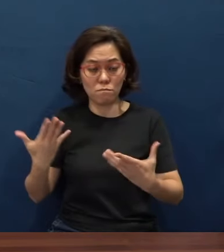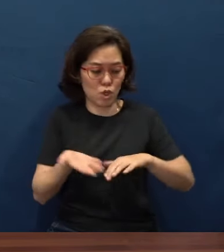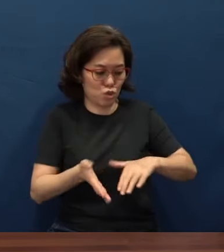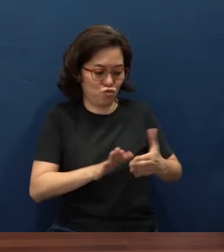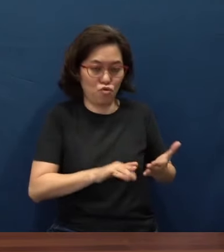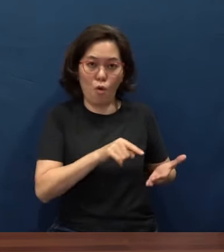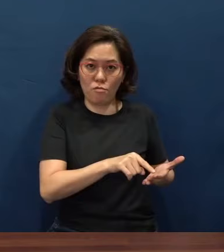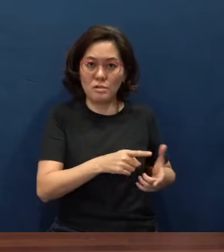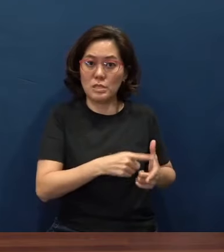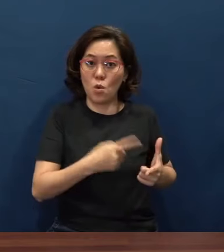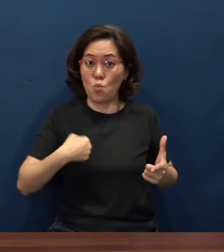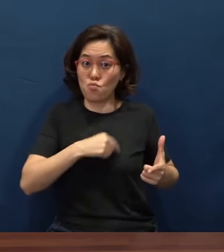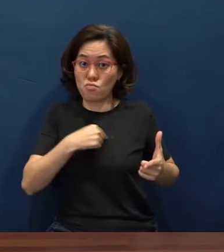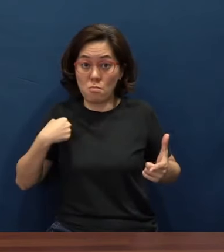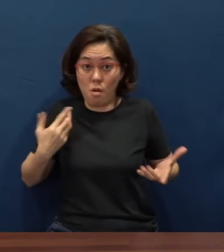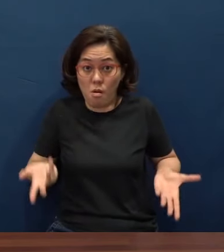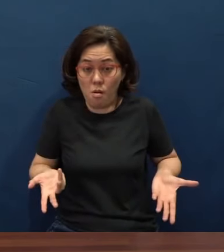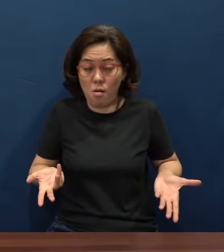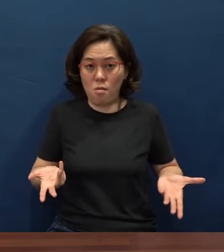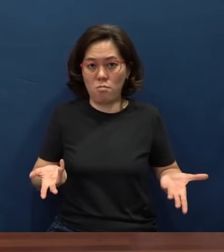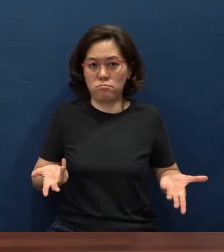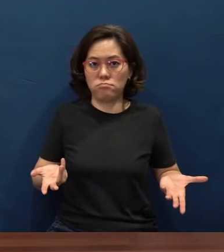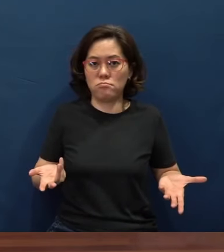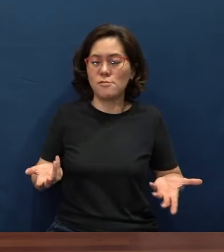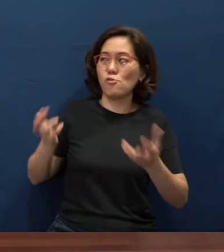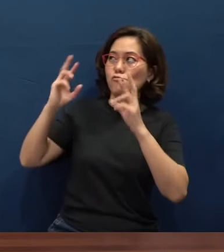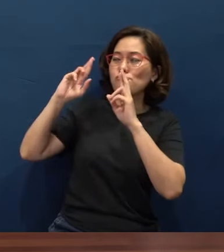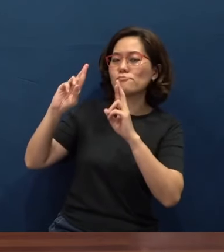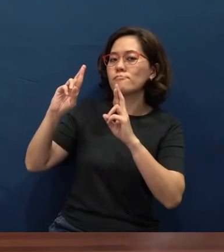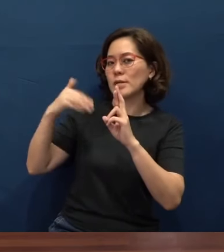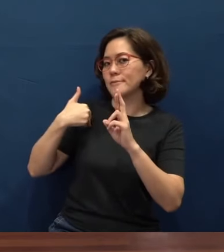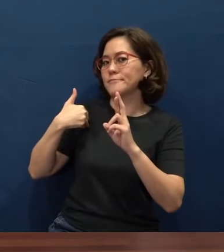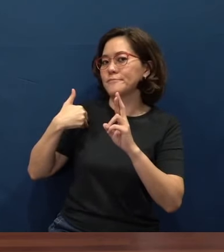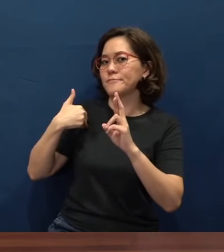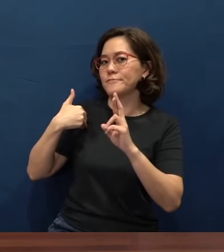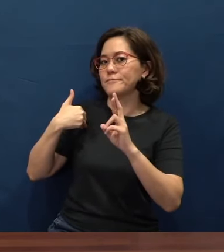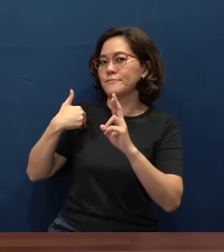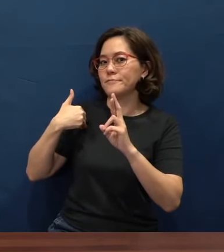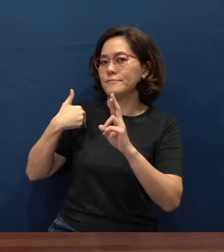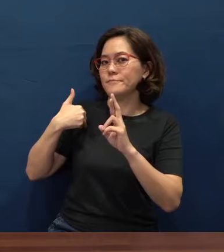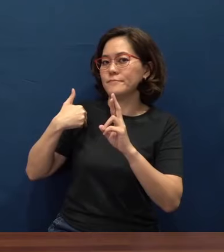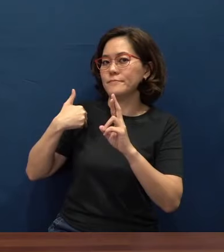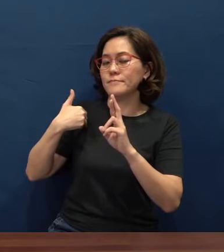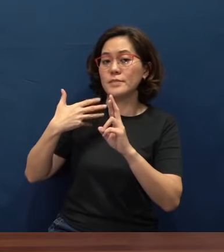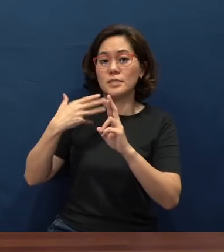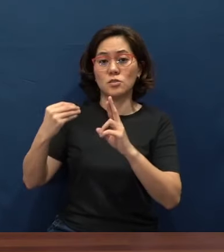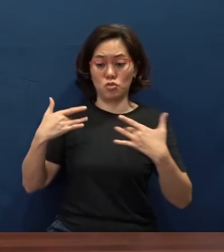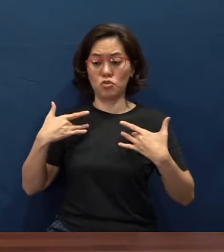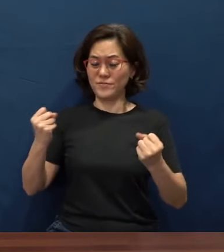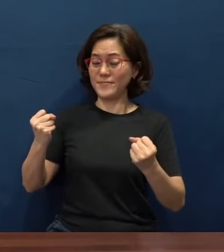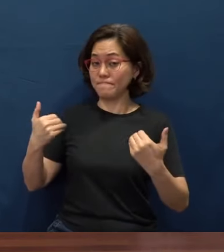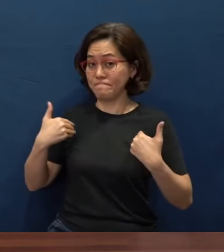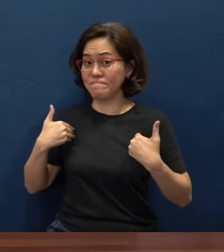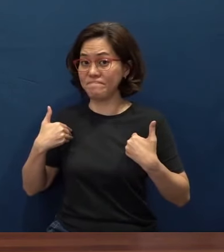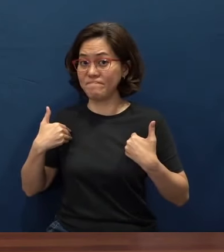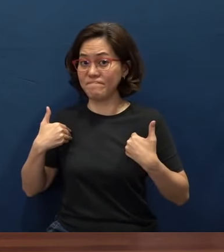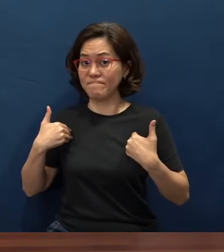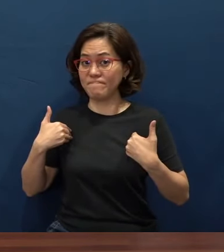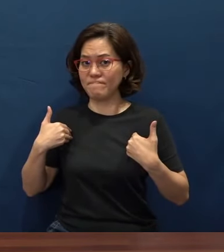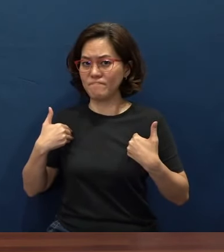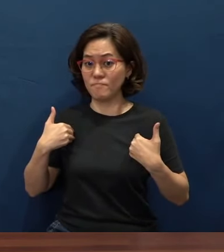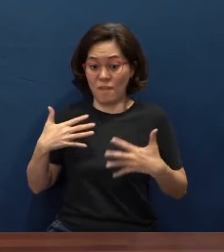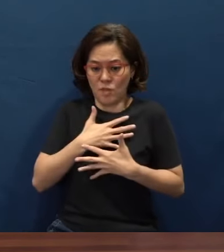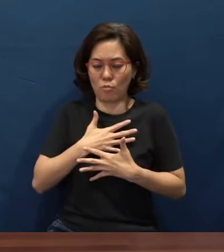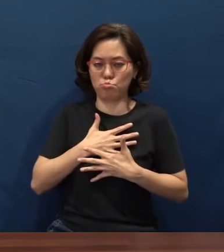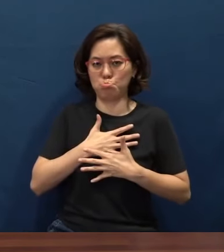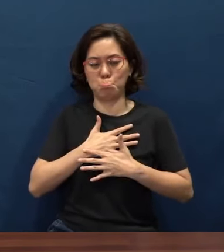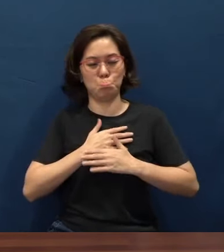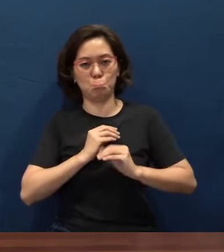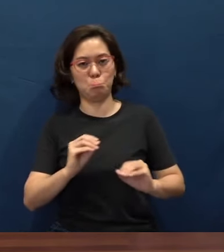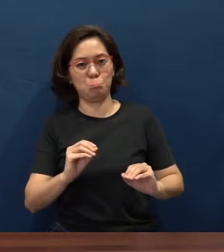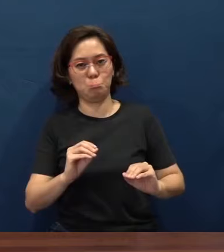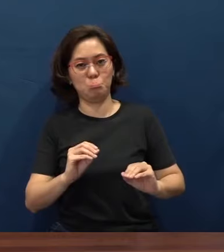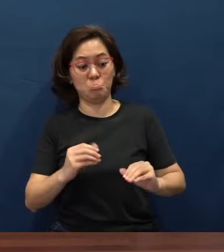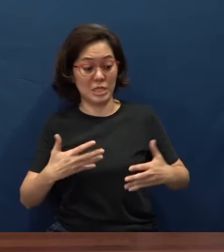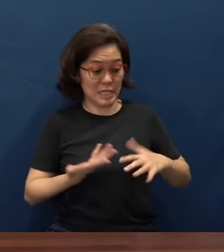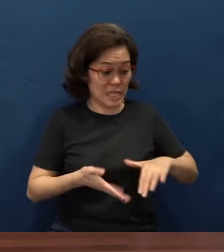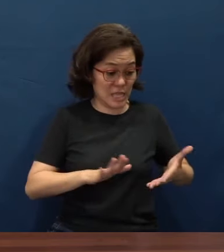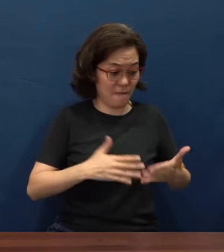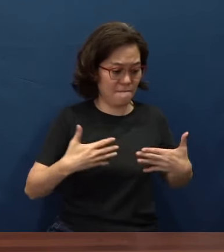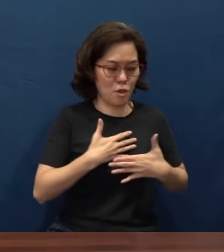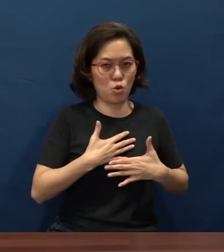so that we have the hope and confidence and no longer fear death.